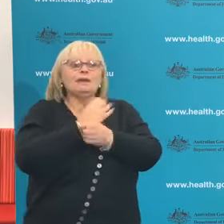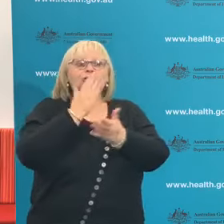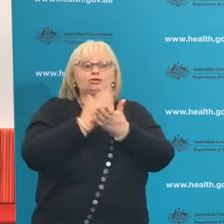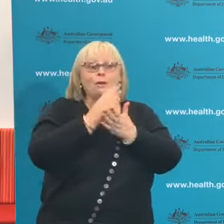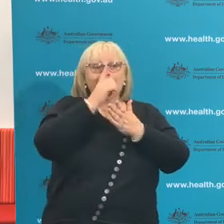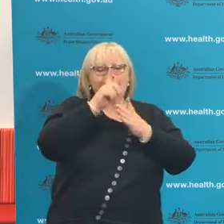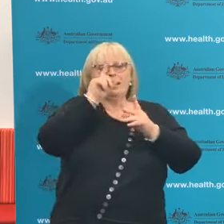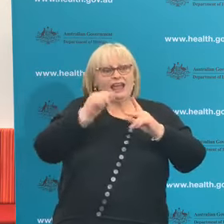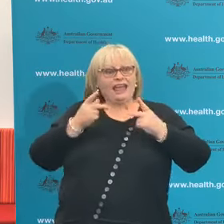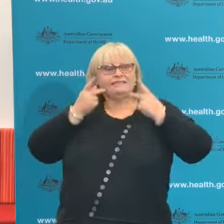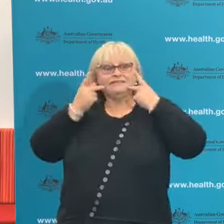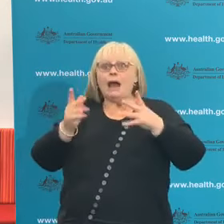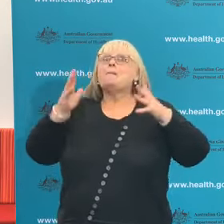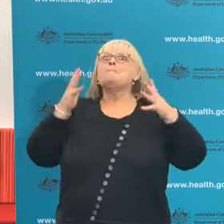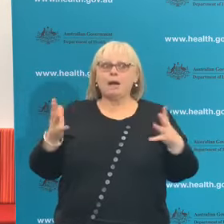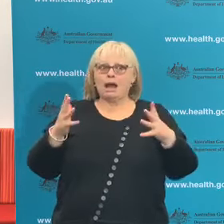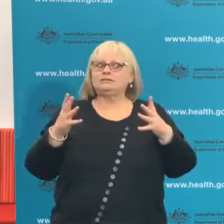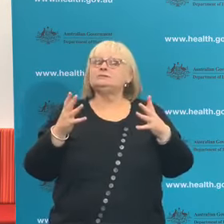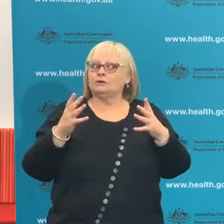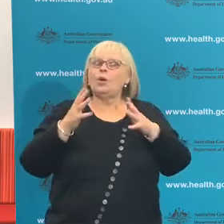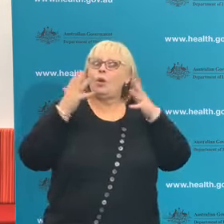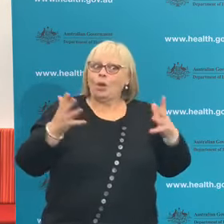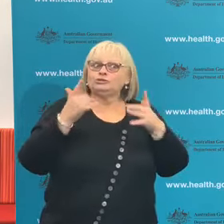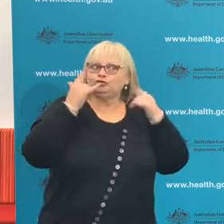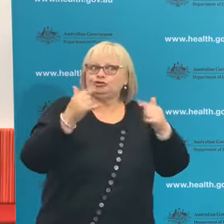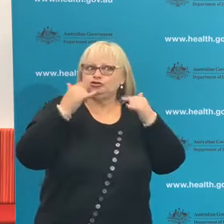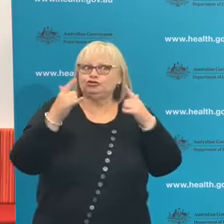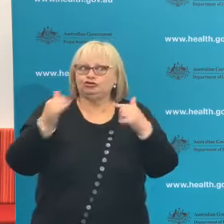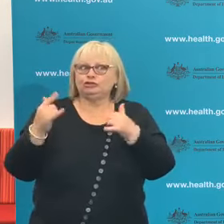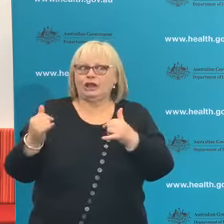visitors. And the recommendation is that there should be no more than two